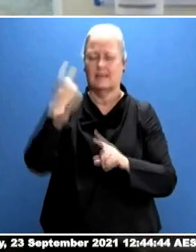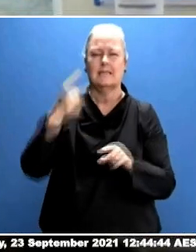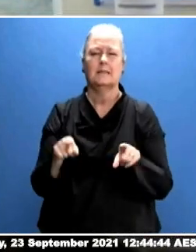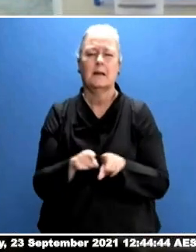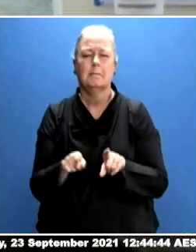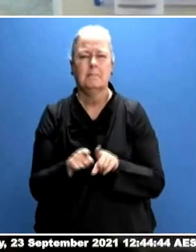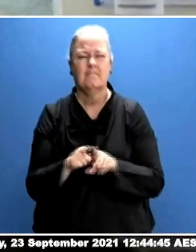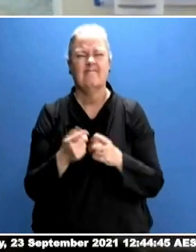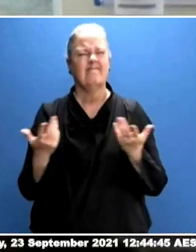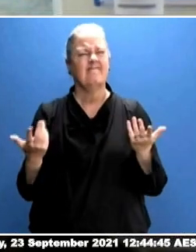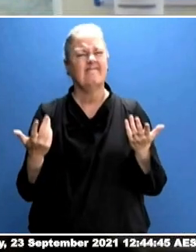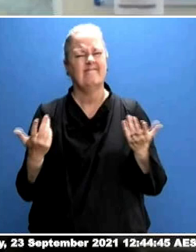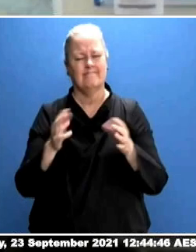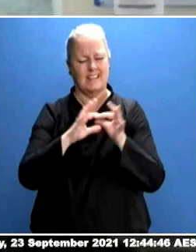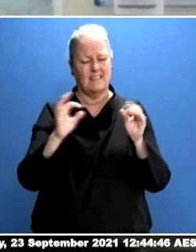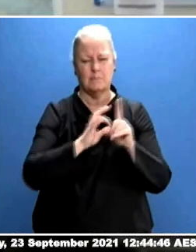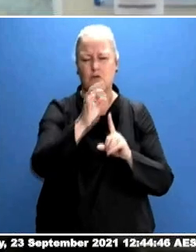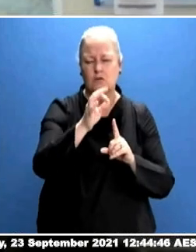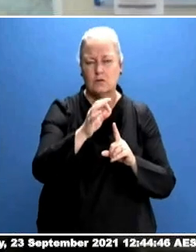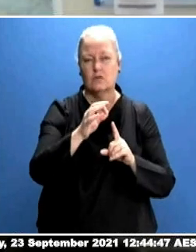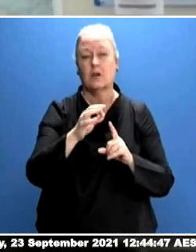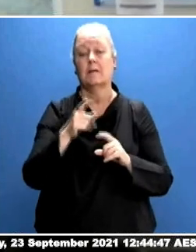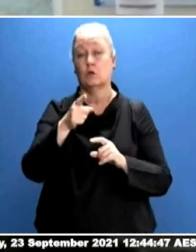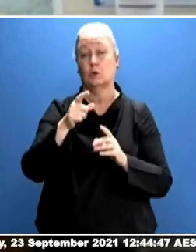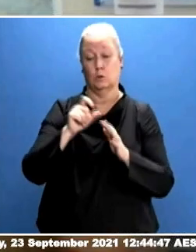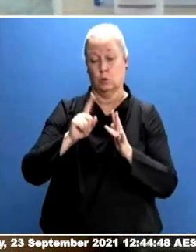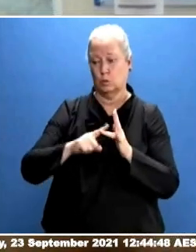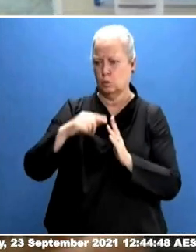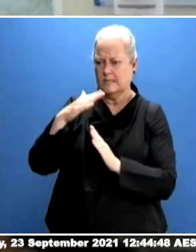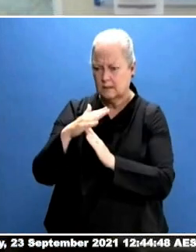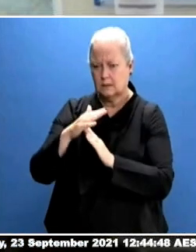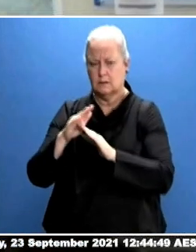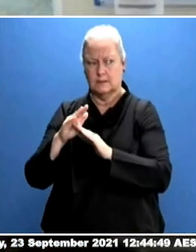So I guess not having the transition means you really risk undoing all